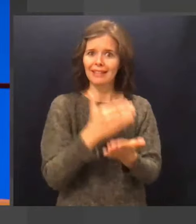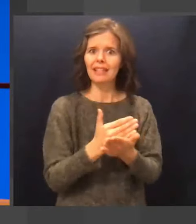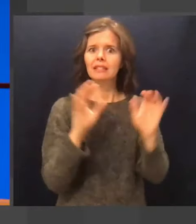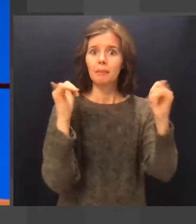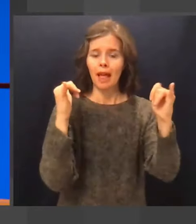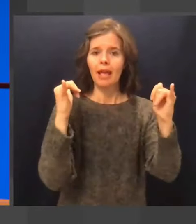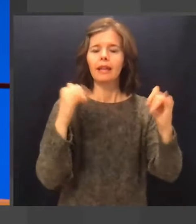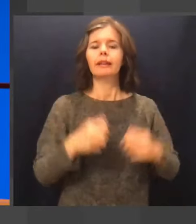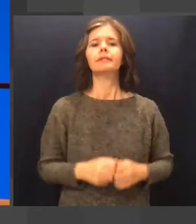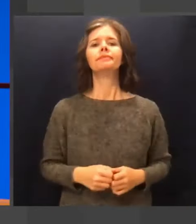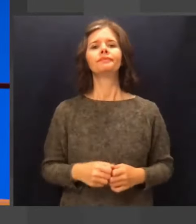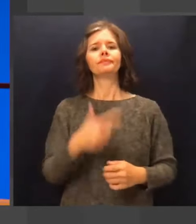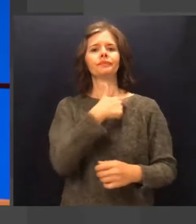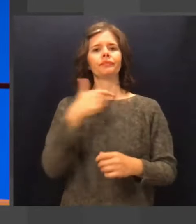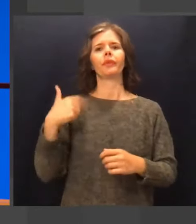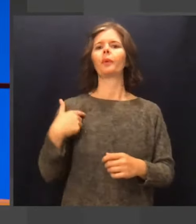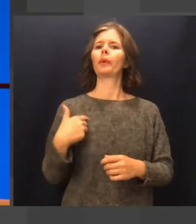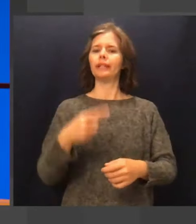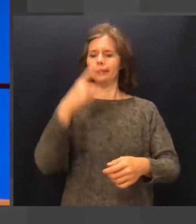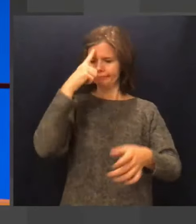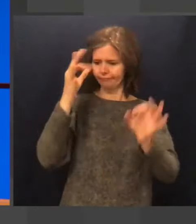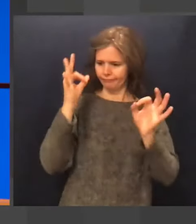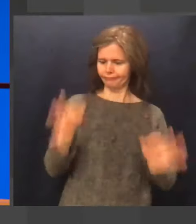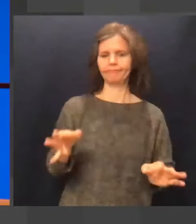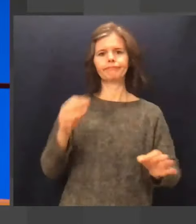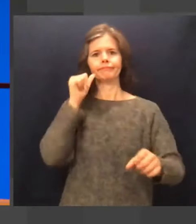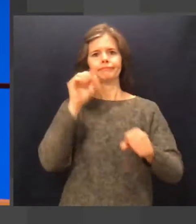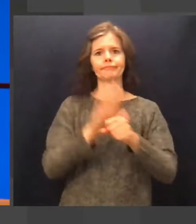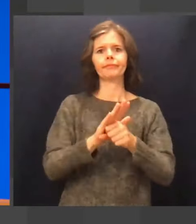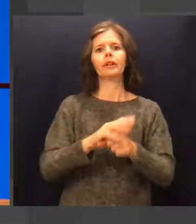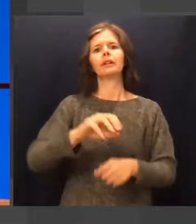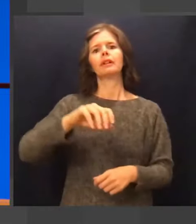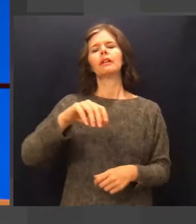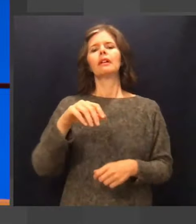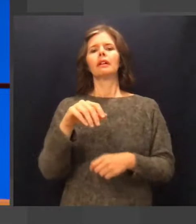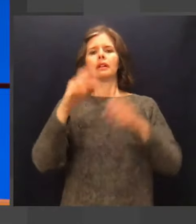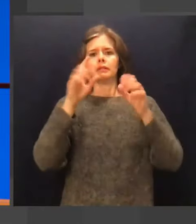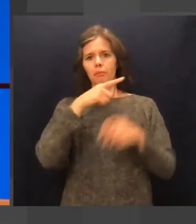TOGETHER WE COMMEMORATED